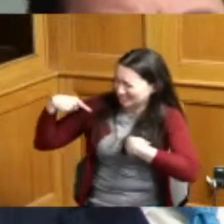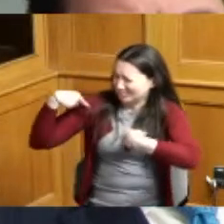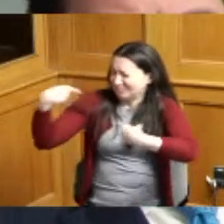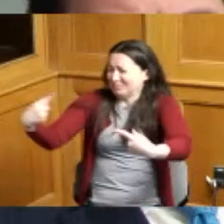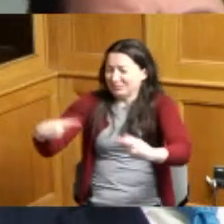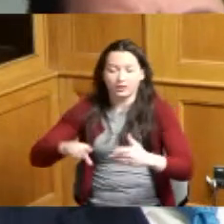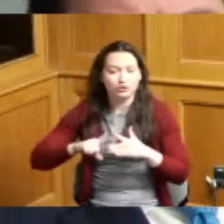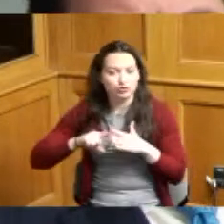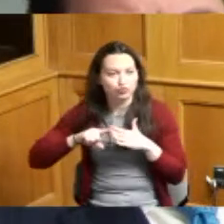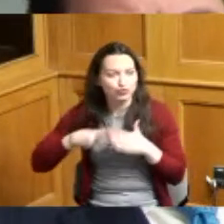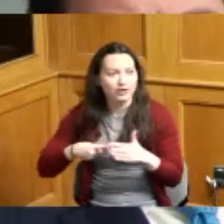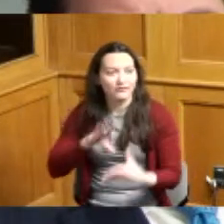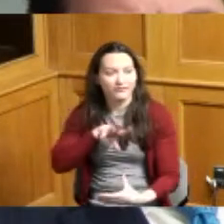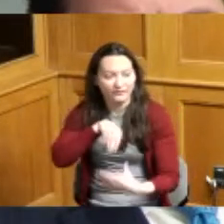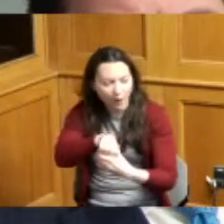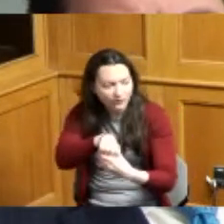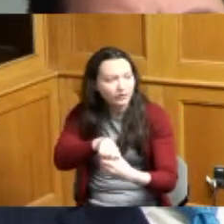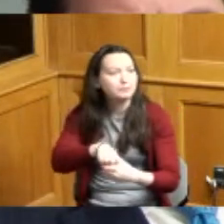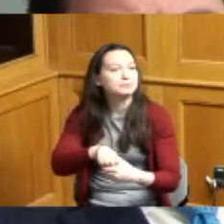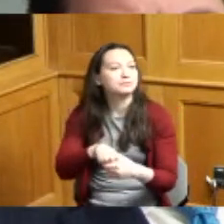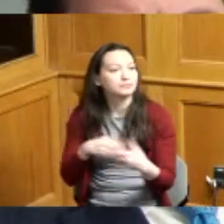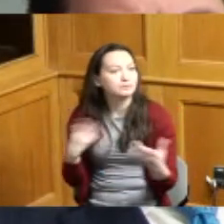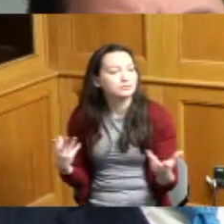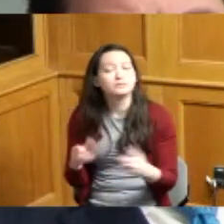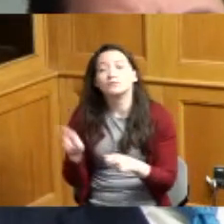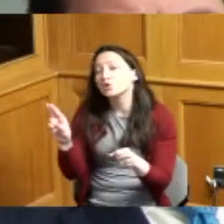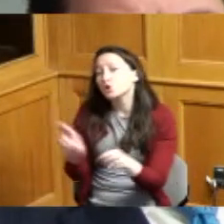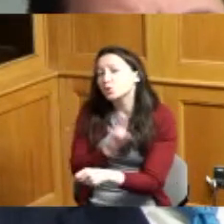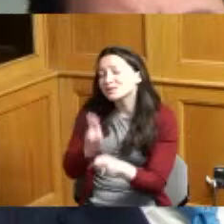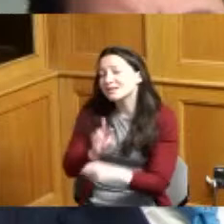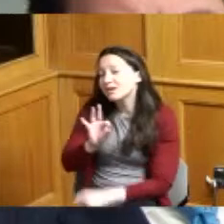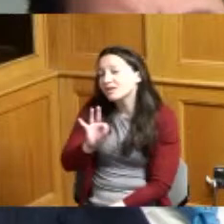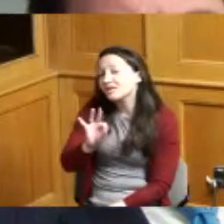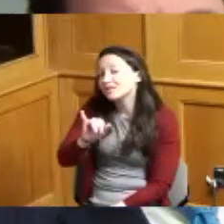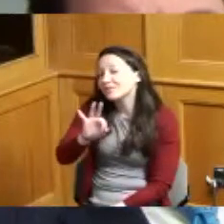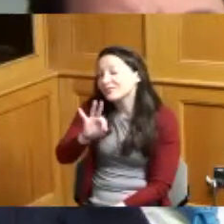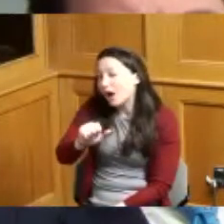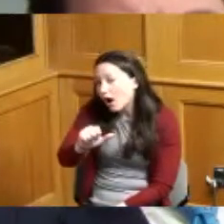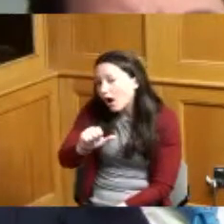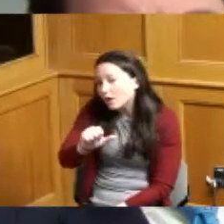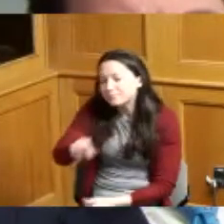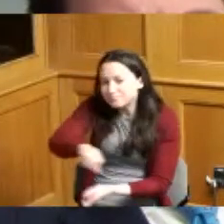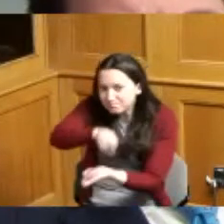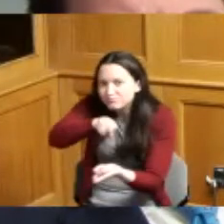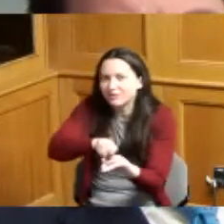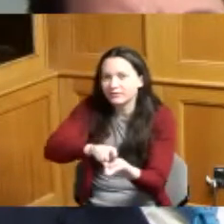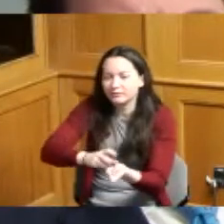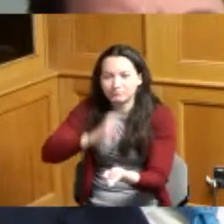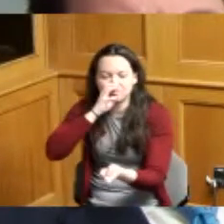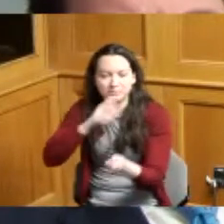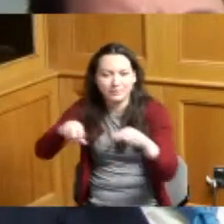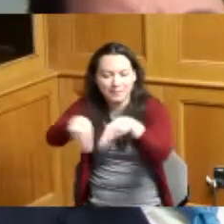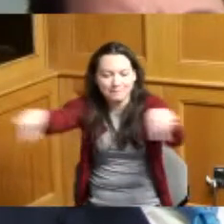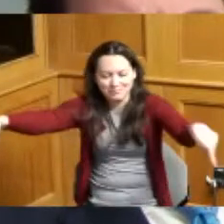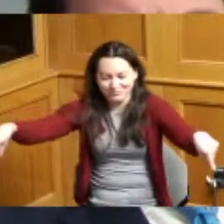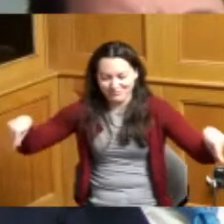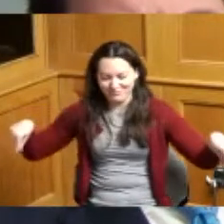that it involves the the use of a FIFA uh specification pitch which is a natural grass